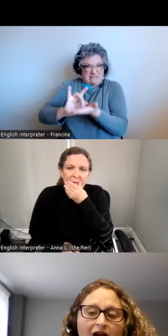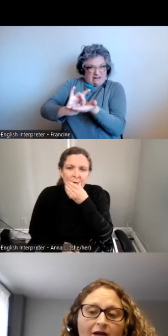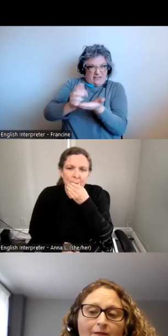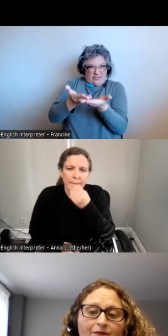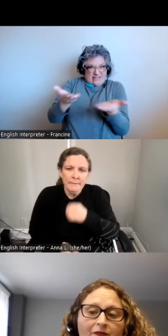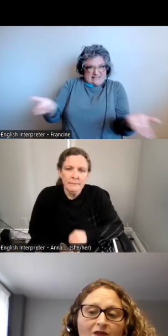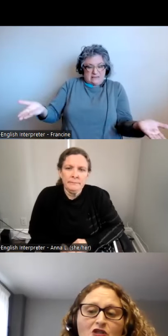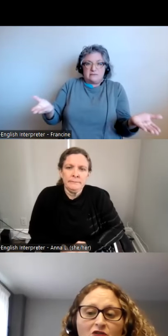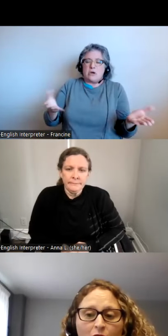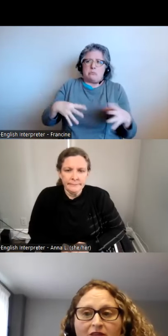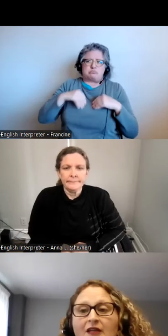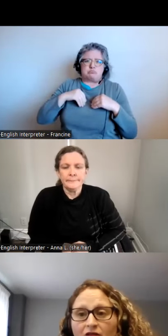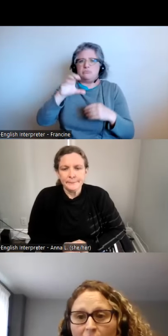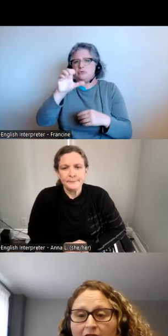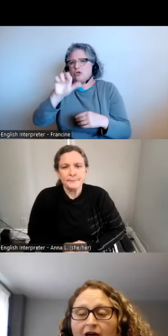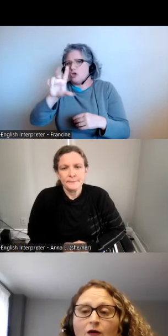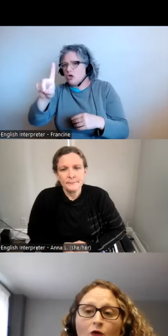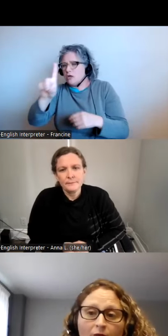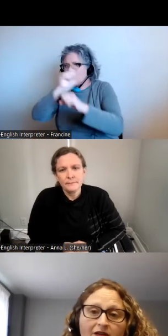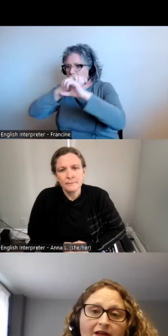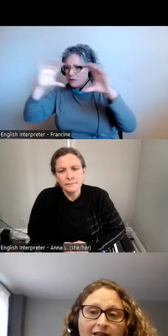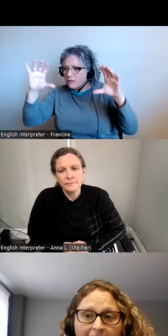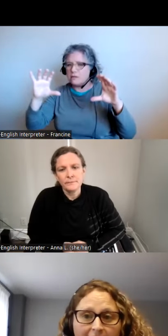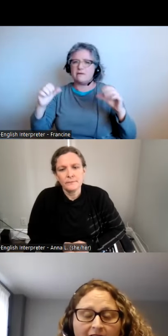vaccinations and other procedures that they might